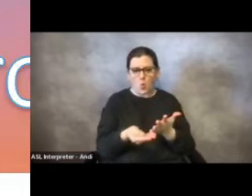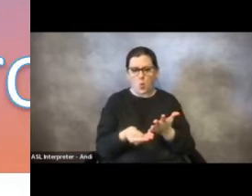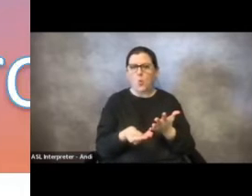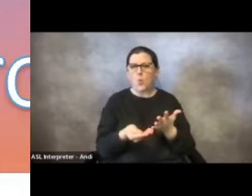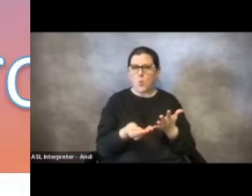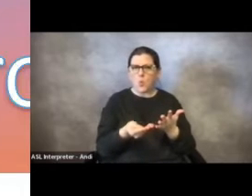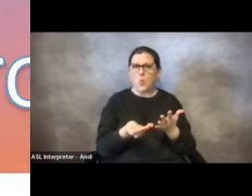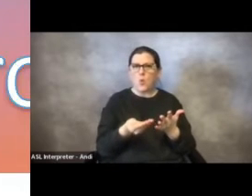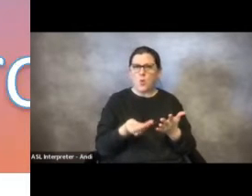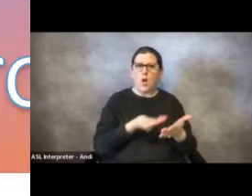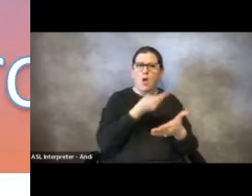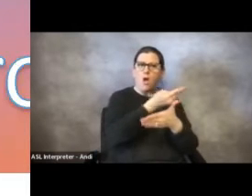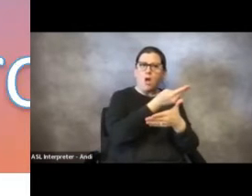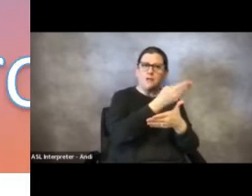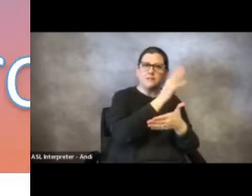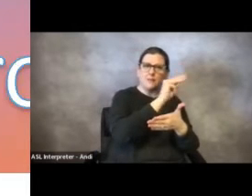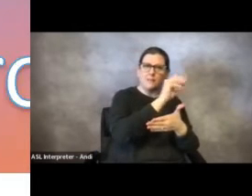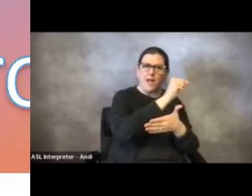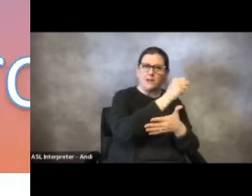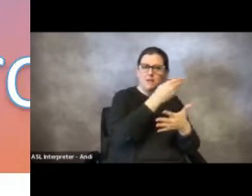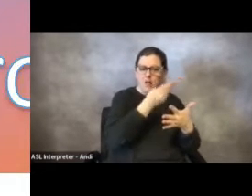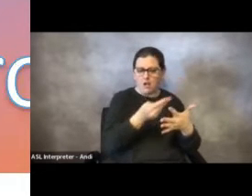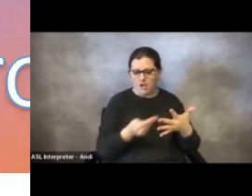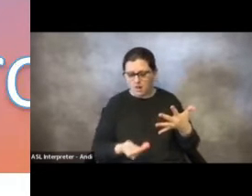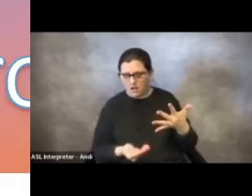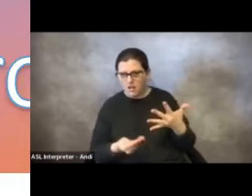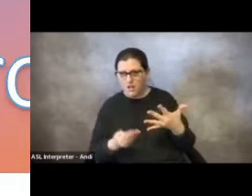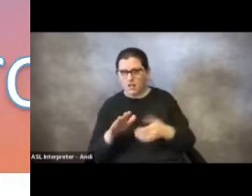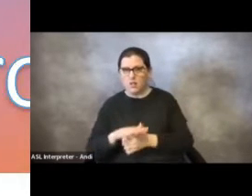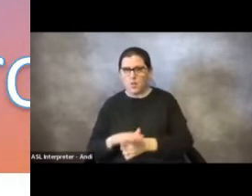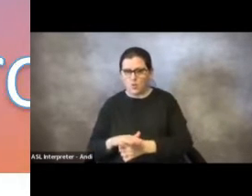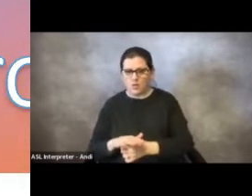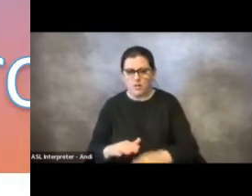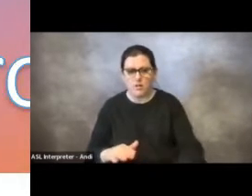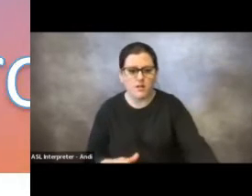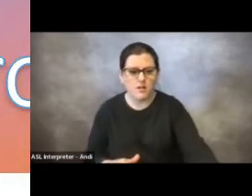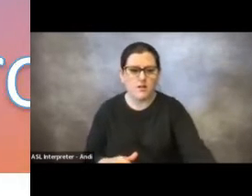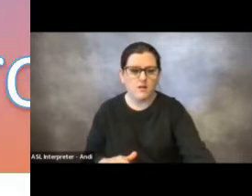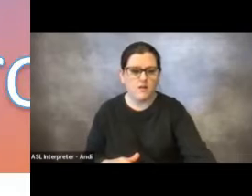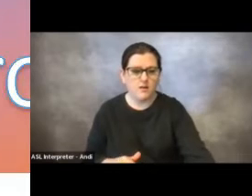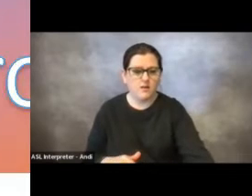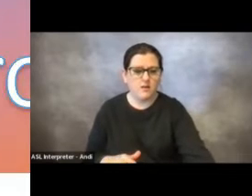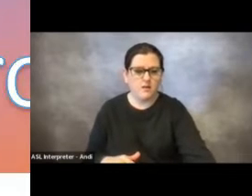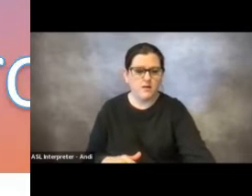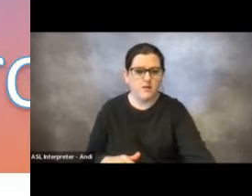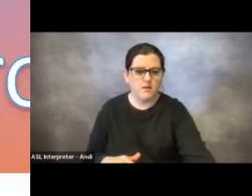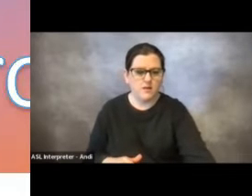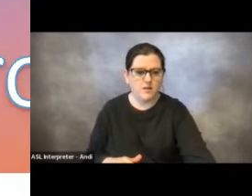up to CMS, and then how it comes back down to the local organization. A couple of things